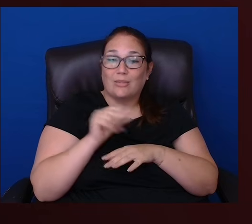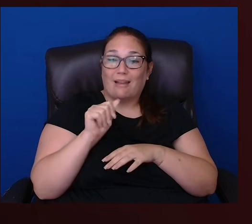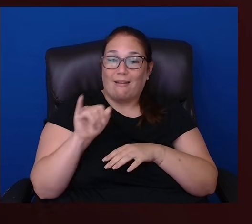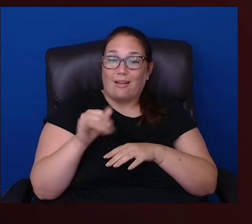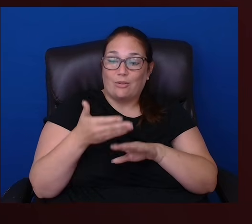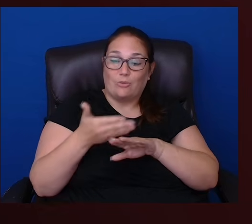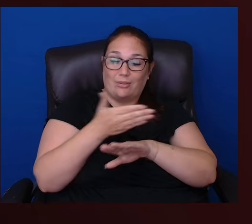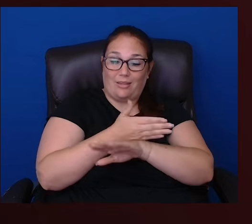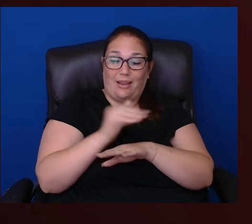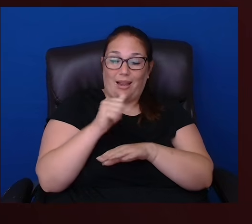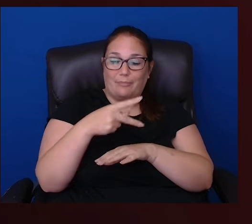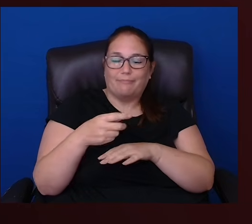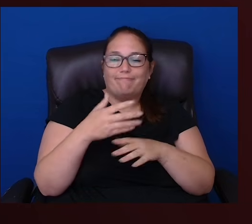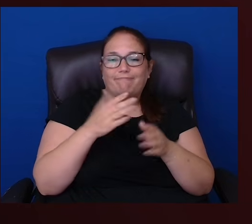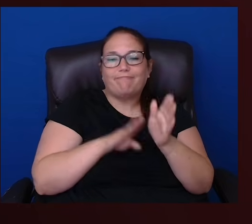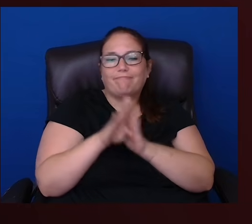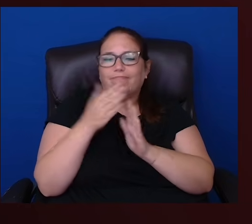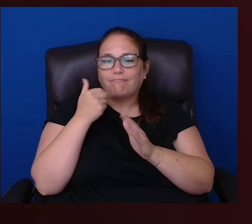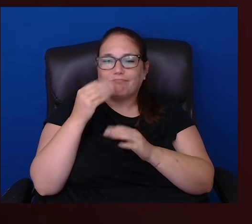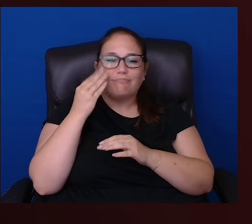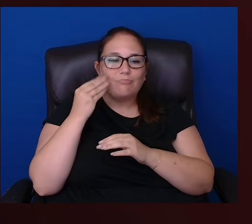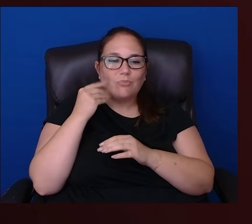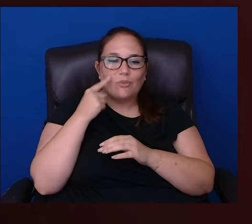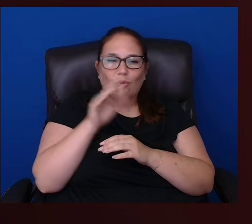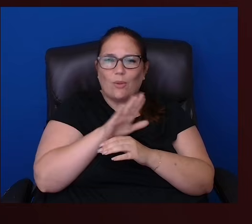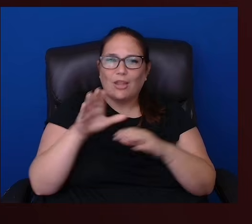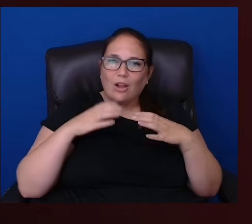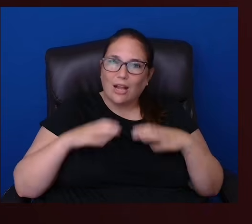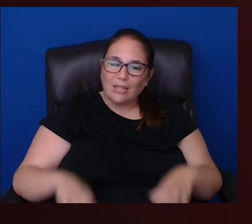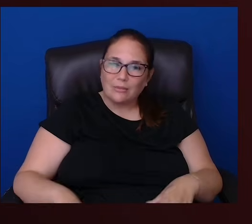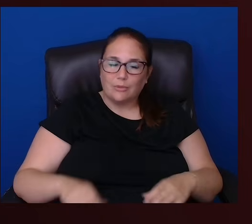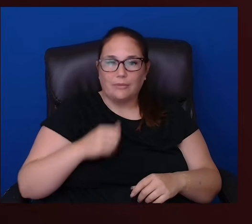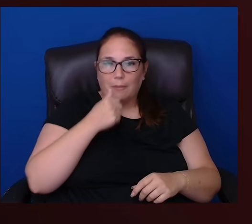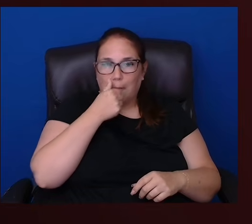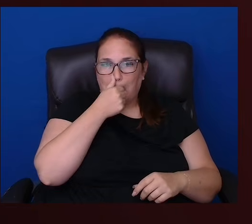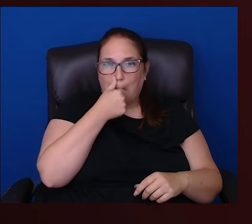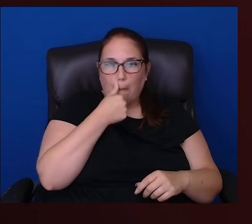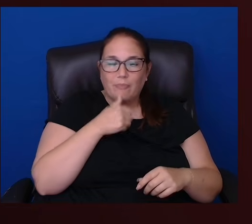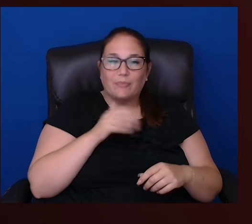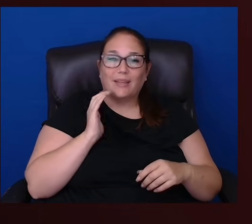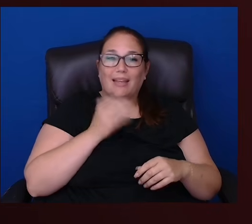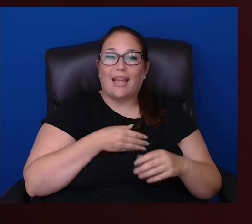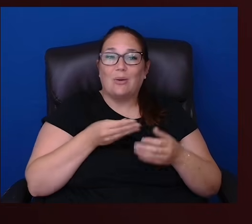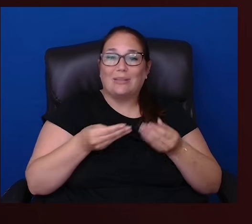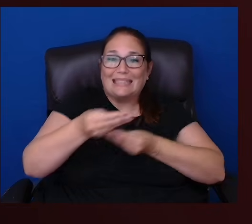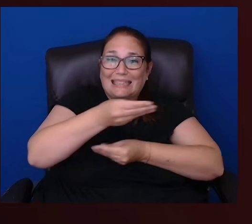a better experience for their customers. Our ecosystem is also thriving,